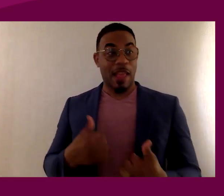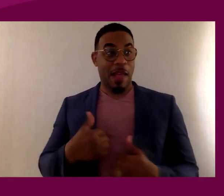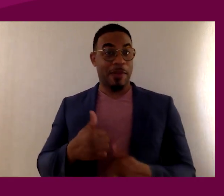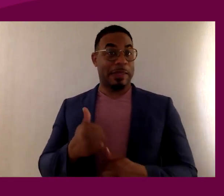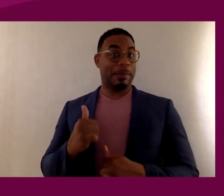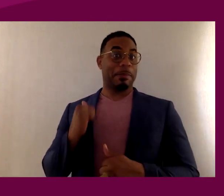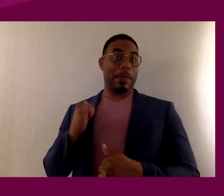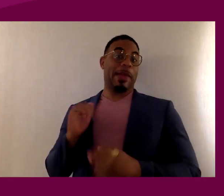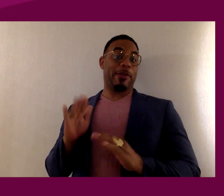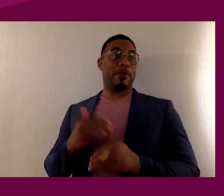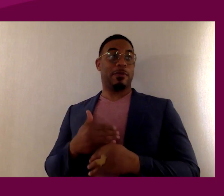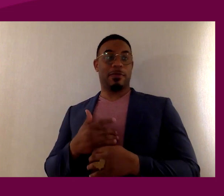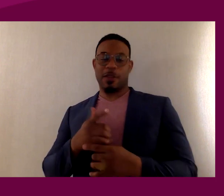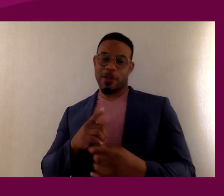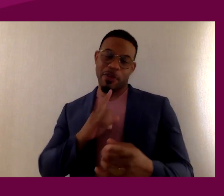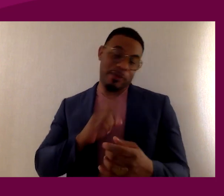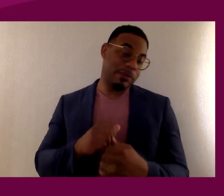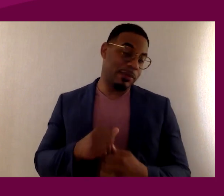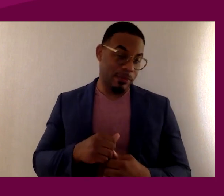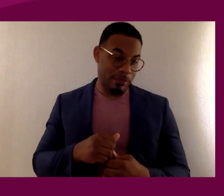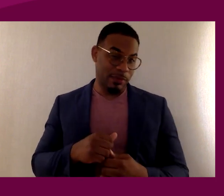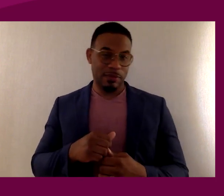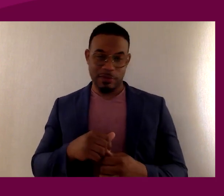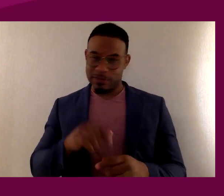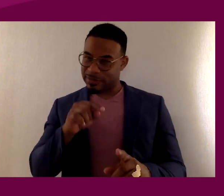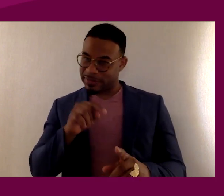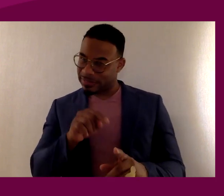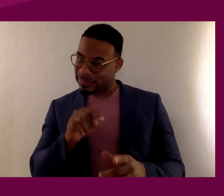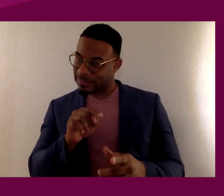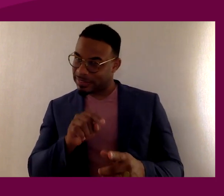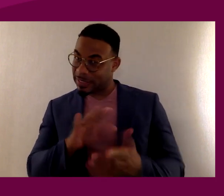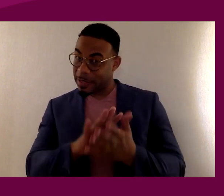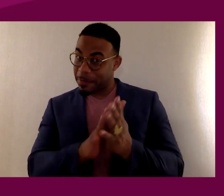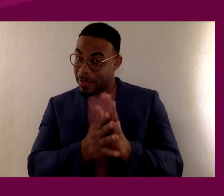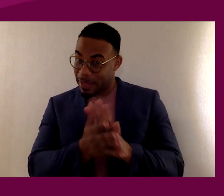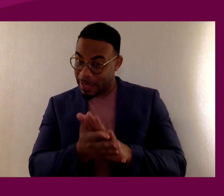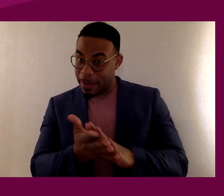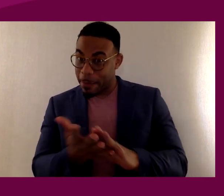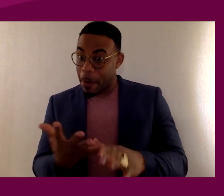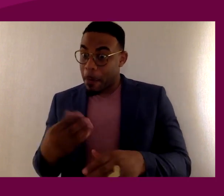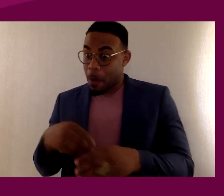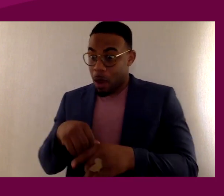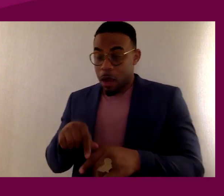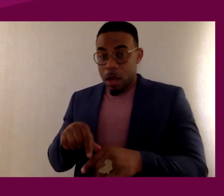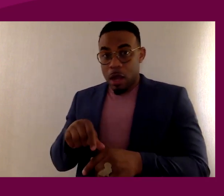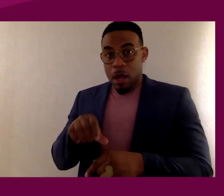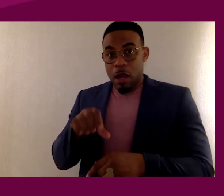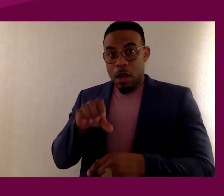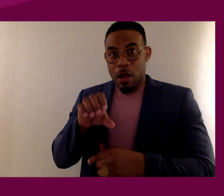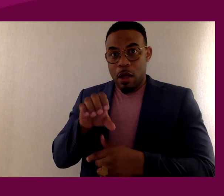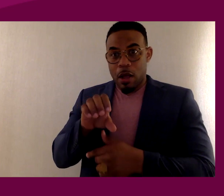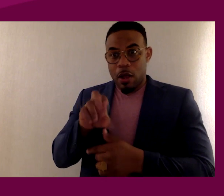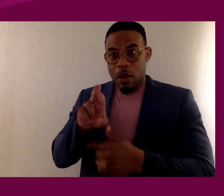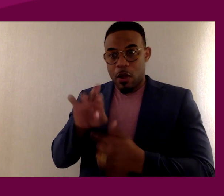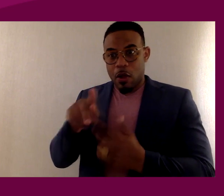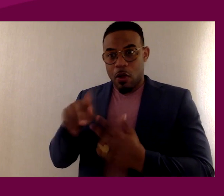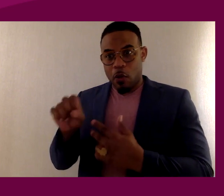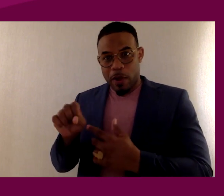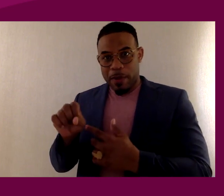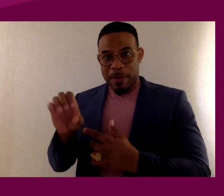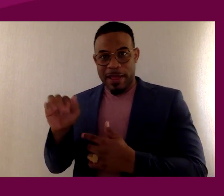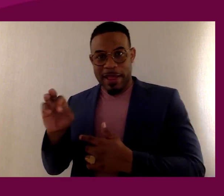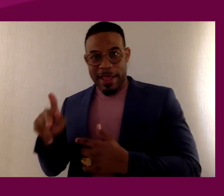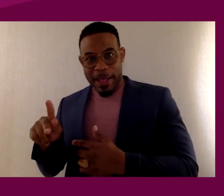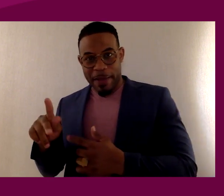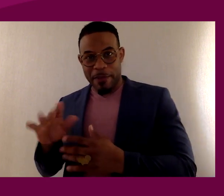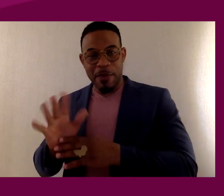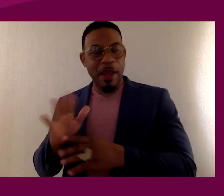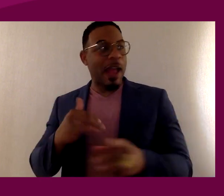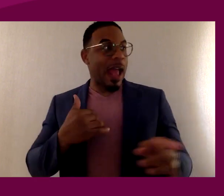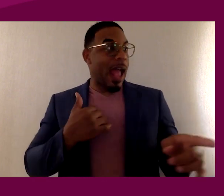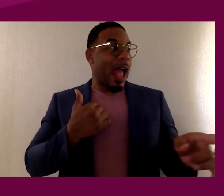video. I was in the back of the room. This became a part of the Crips camp film that Judy did.